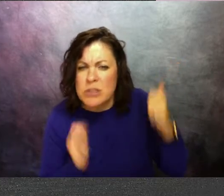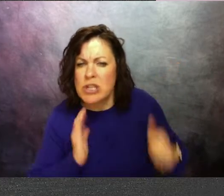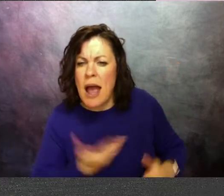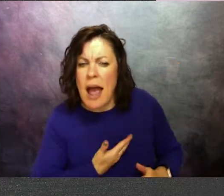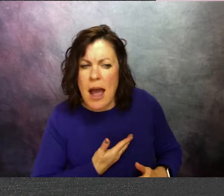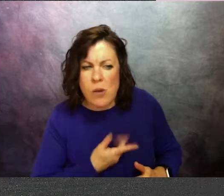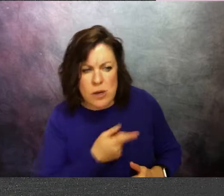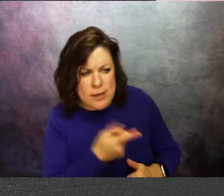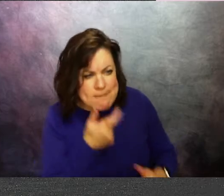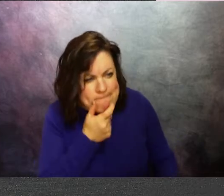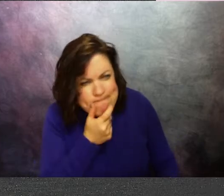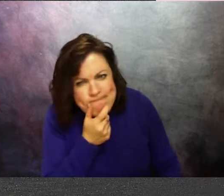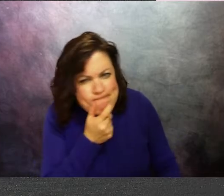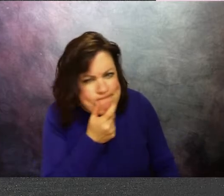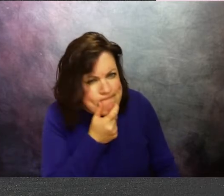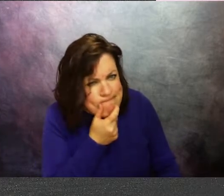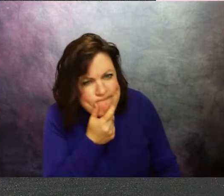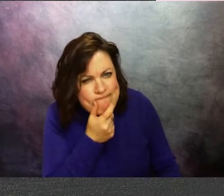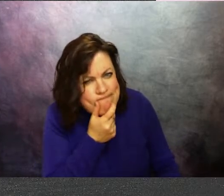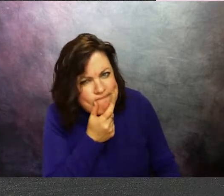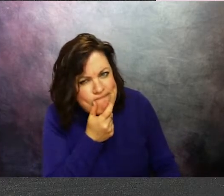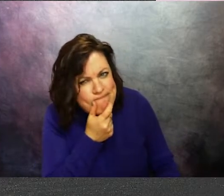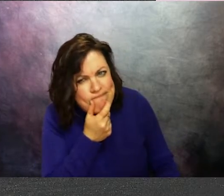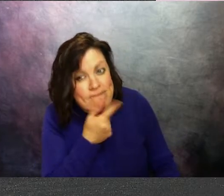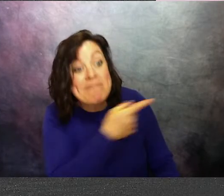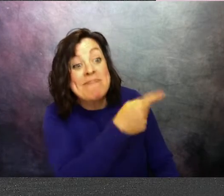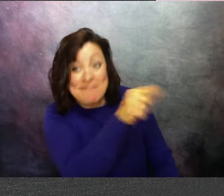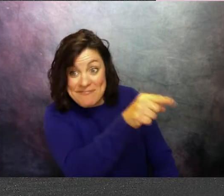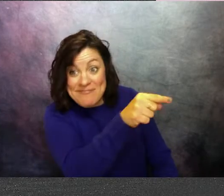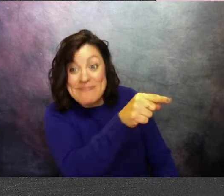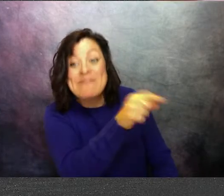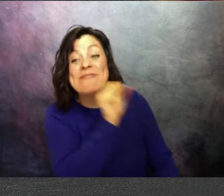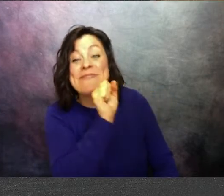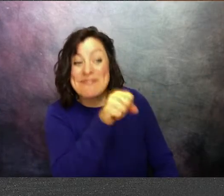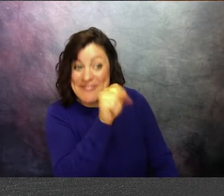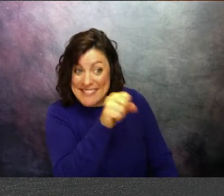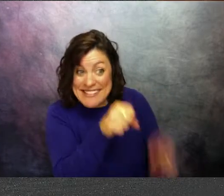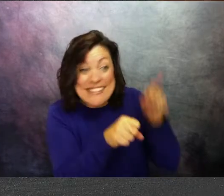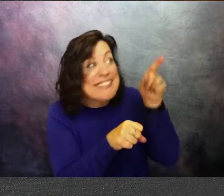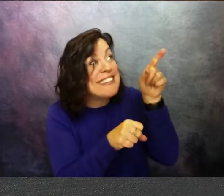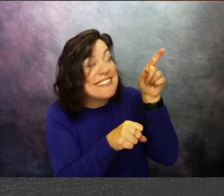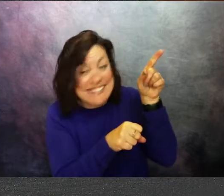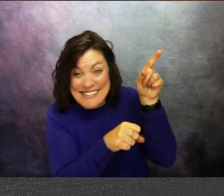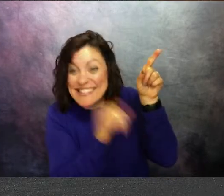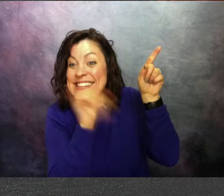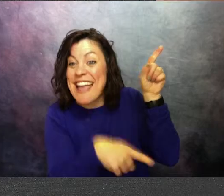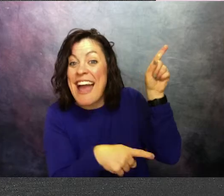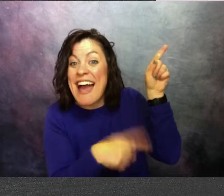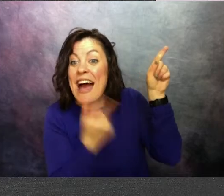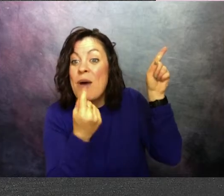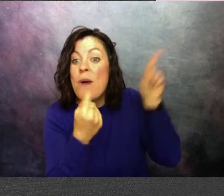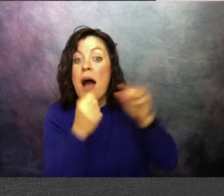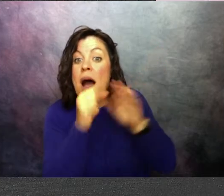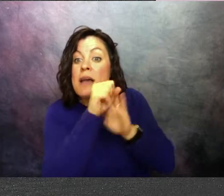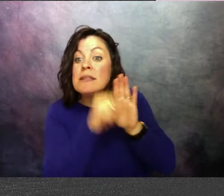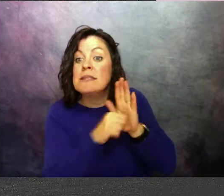Oh, I think it's up here somewhere. That's right. It is it's right there. Pennsylvania.